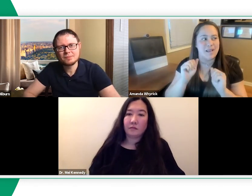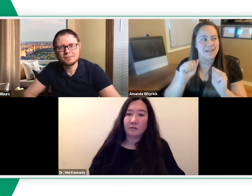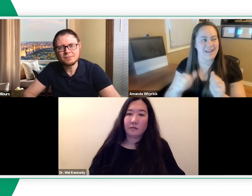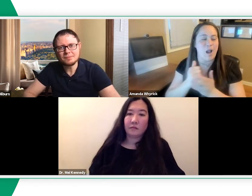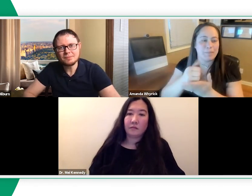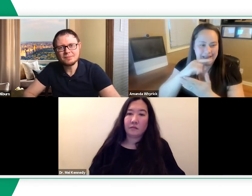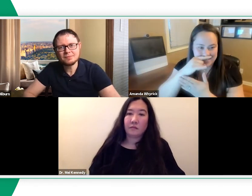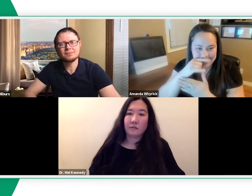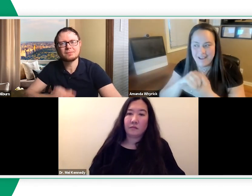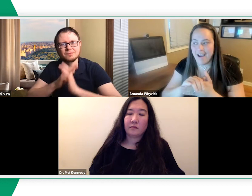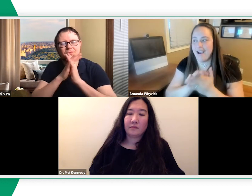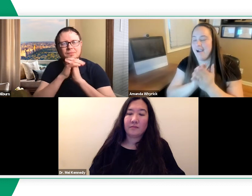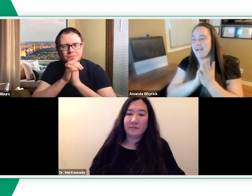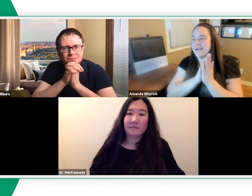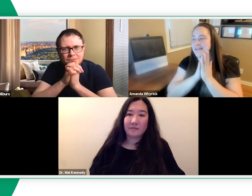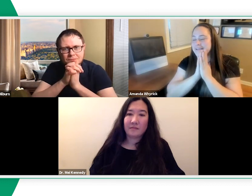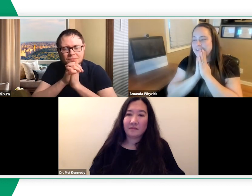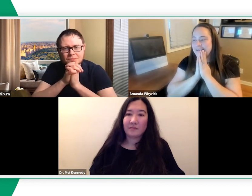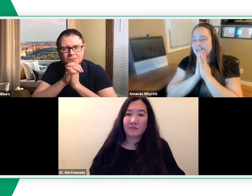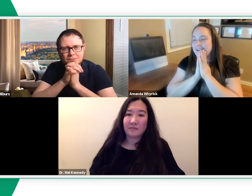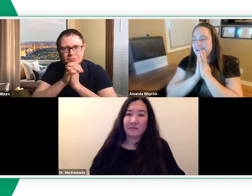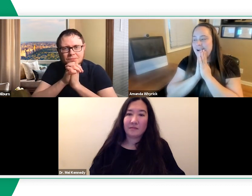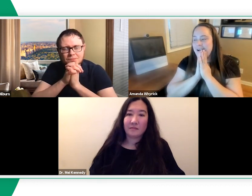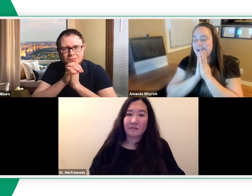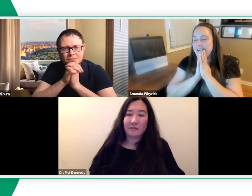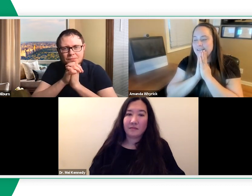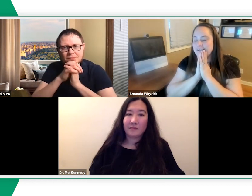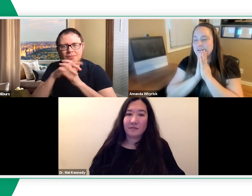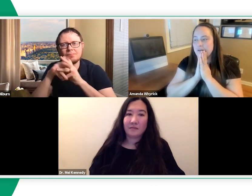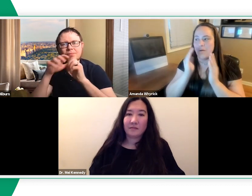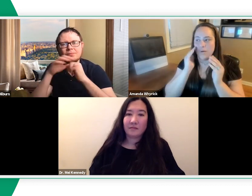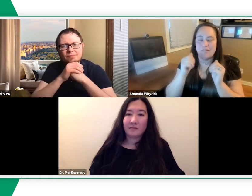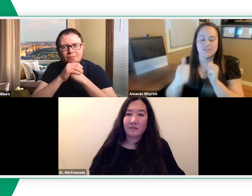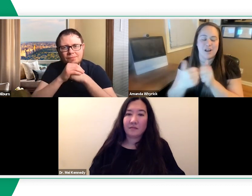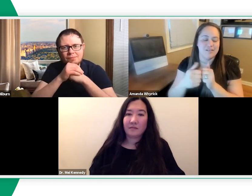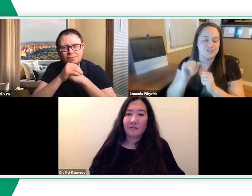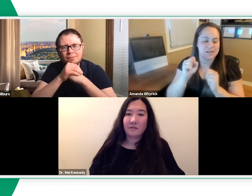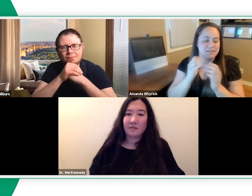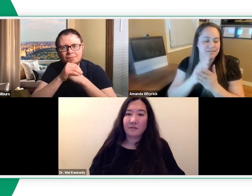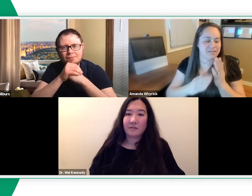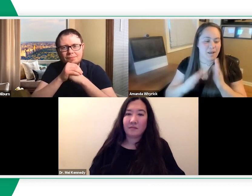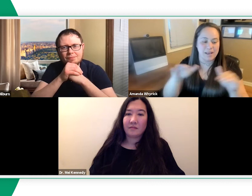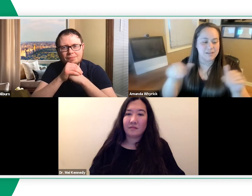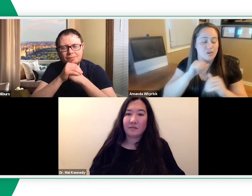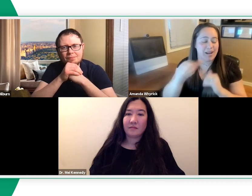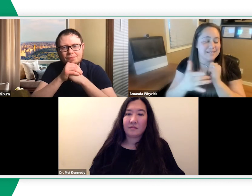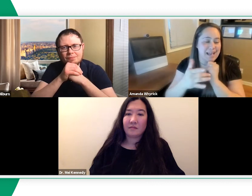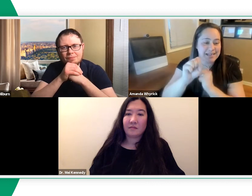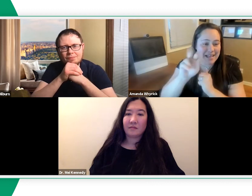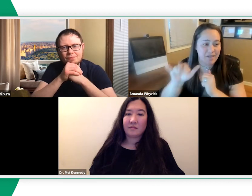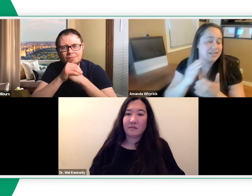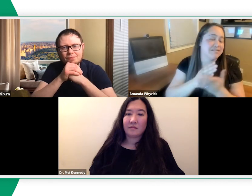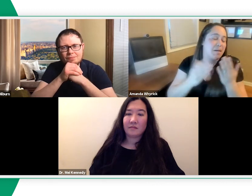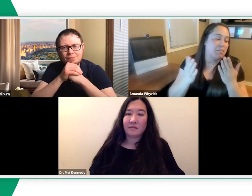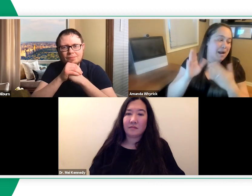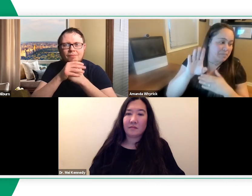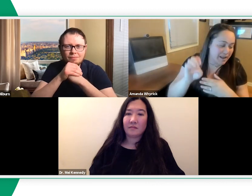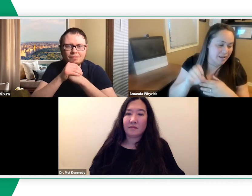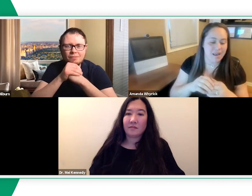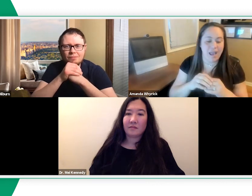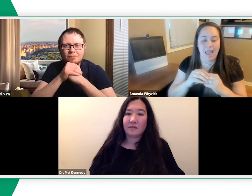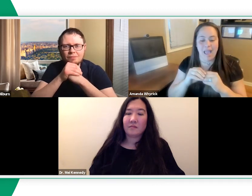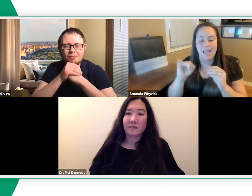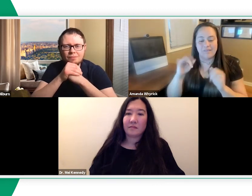And, you know, the challenge is: Some kids are not tech-savvy. Some might be. And if